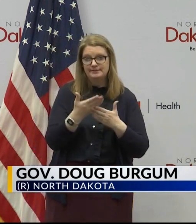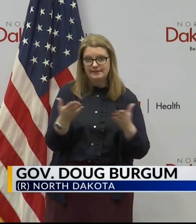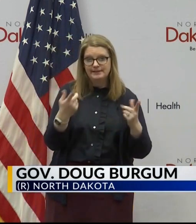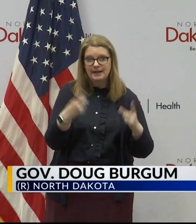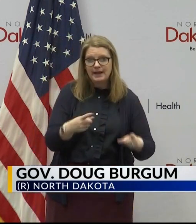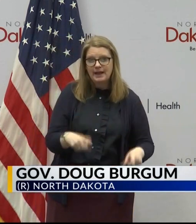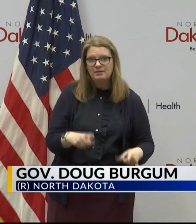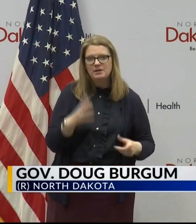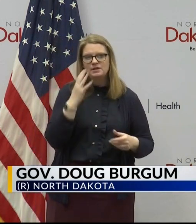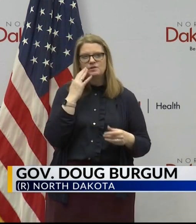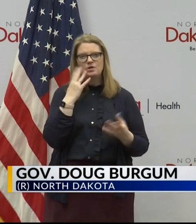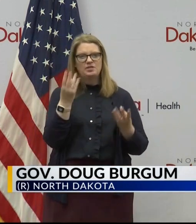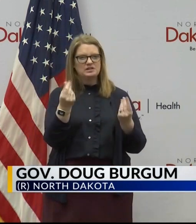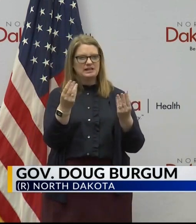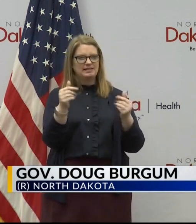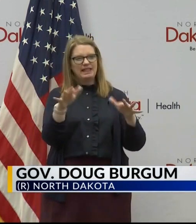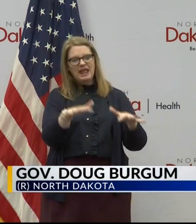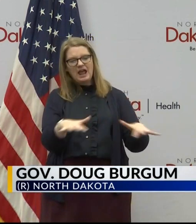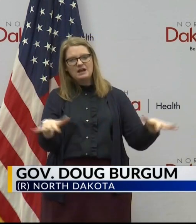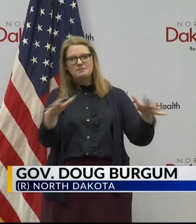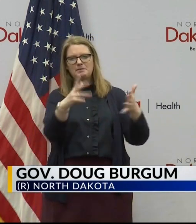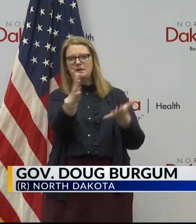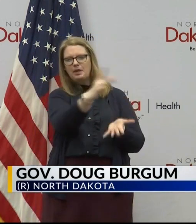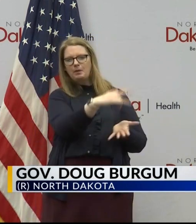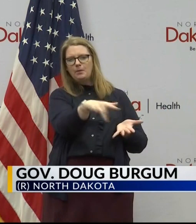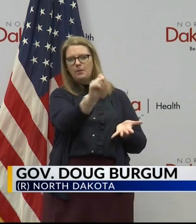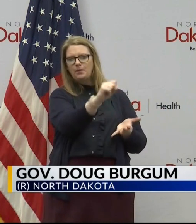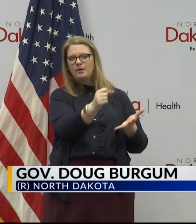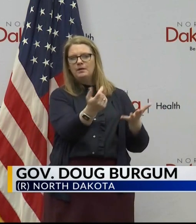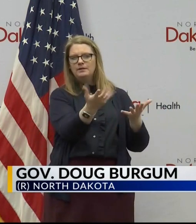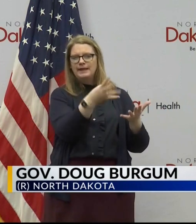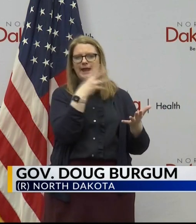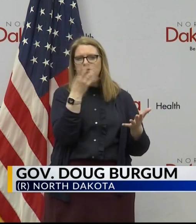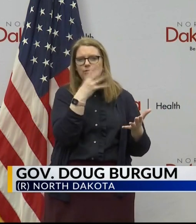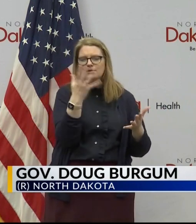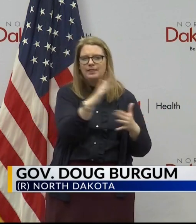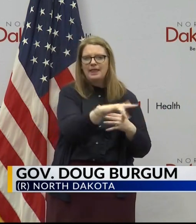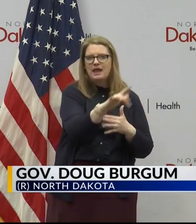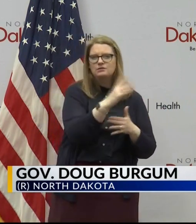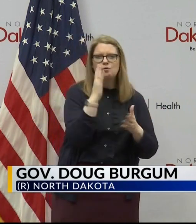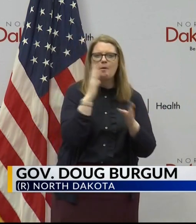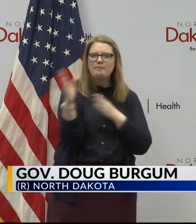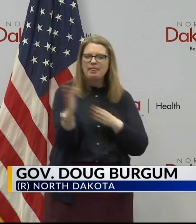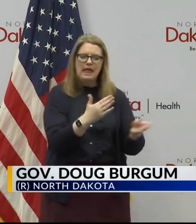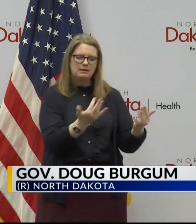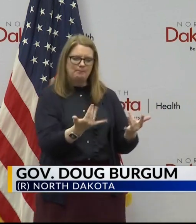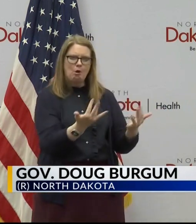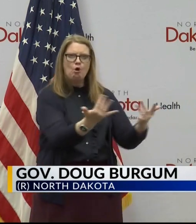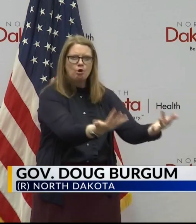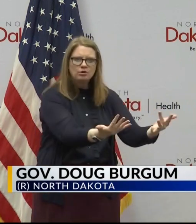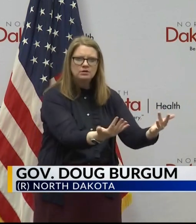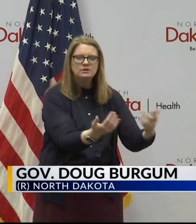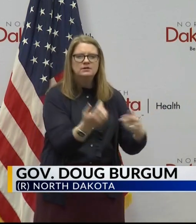THE MIDDLE OF THE ECONOMIC AND HEALTH EMERGENCY, IT'S IMPORTANT TO REMEMBER OTHER DANGERS THAT CAN COME HERE. WE HAVE LAND OWNERS MAY CHOOSE